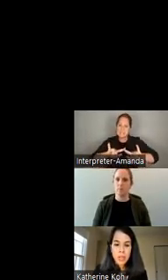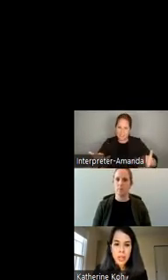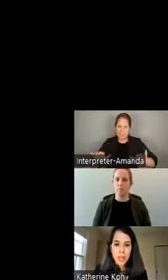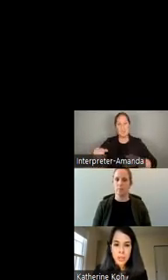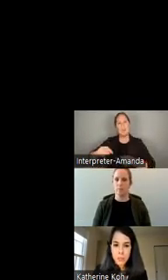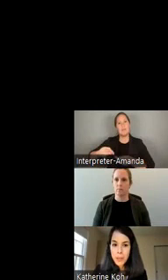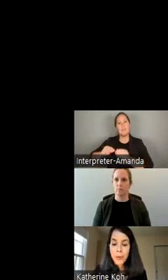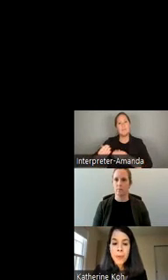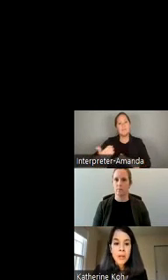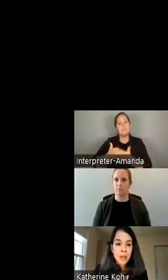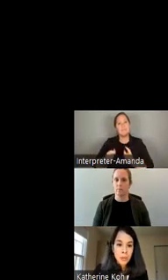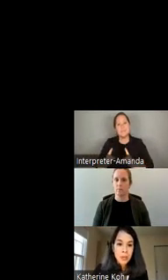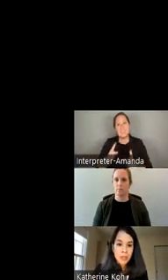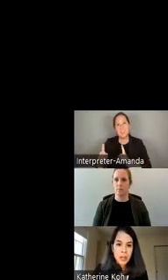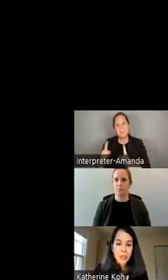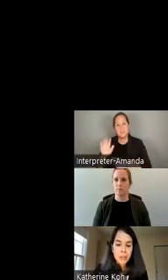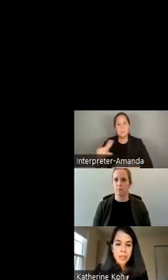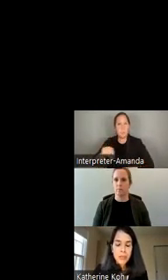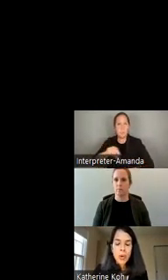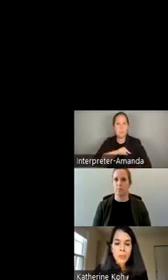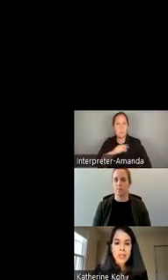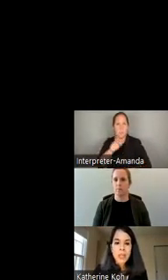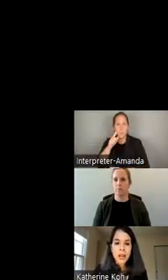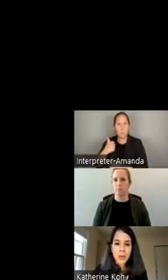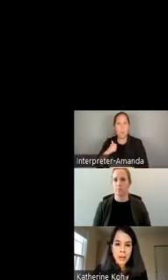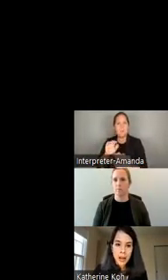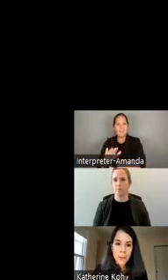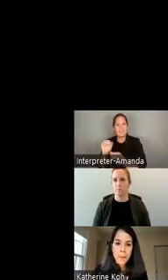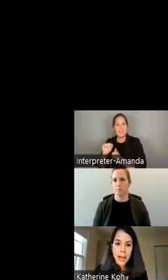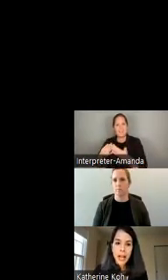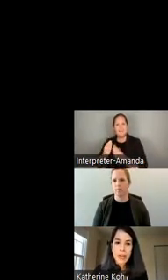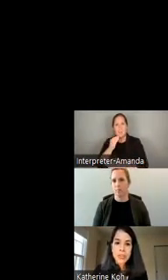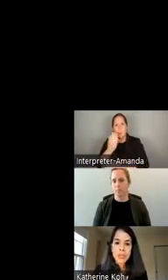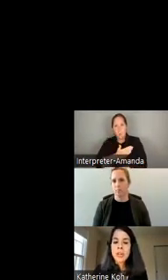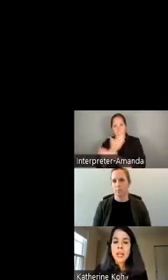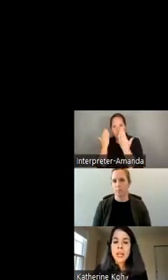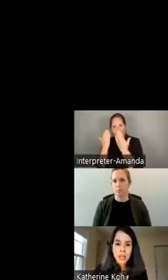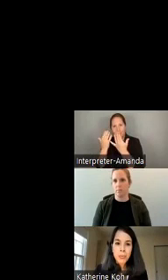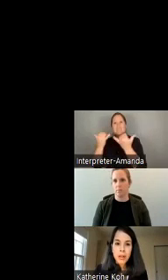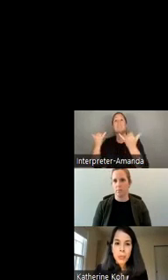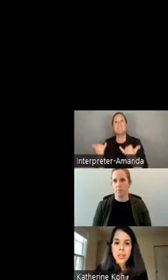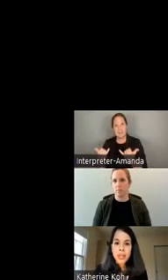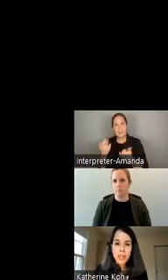with people who left the Army and became homeless who are now back housed to get their input on what